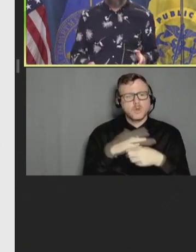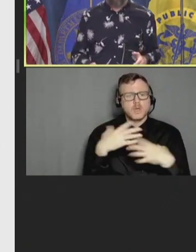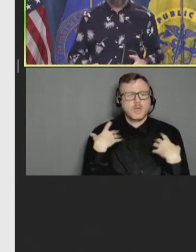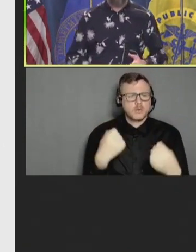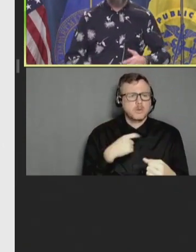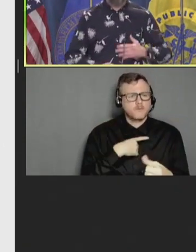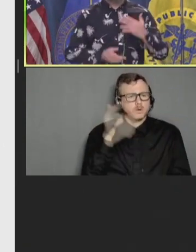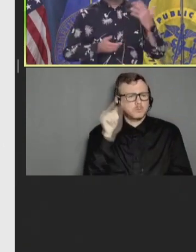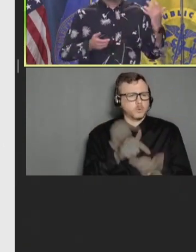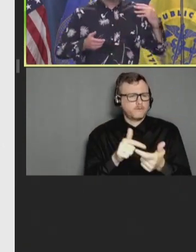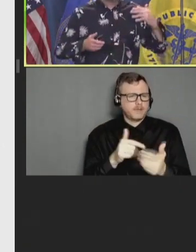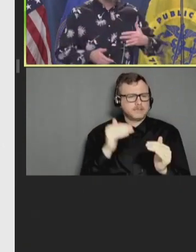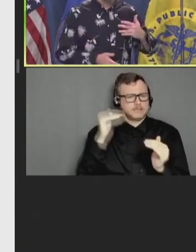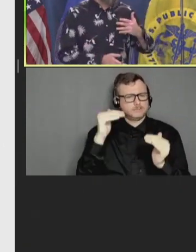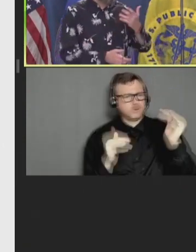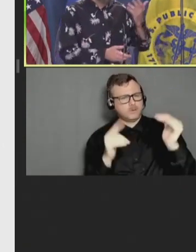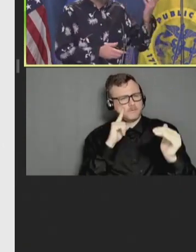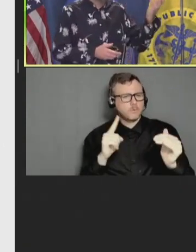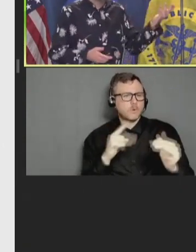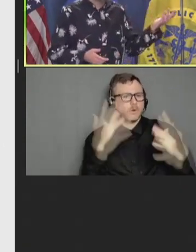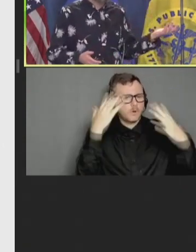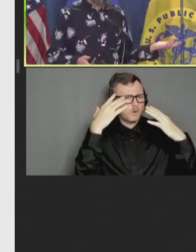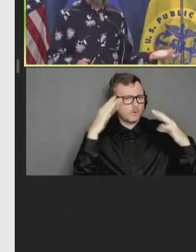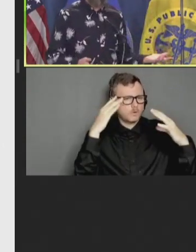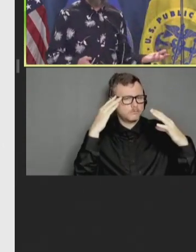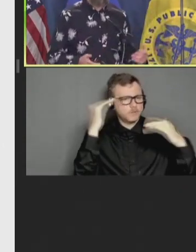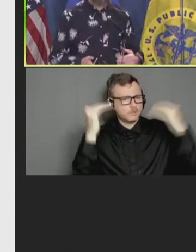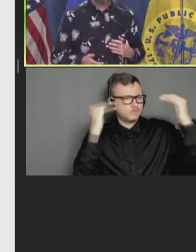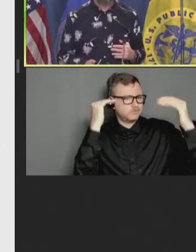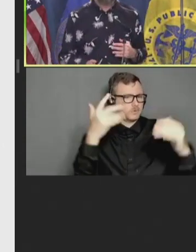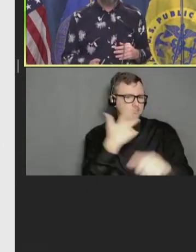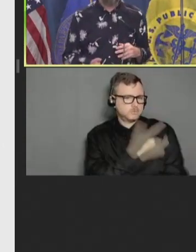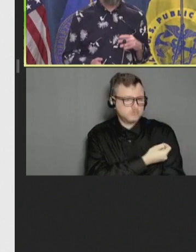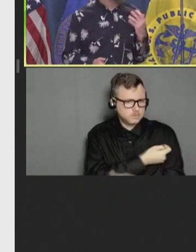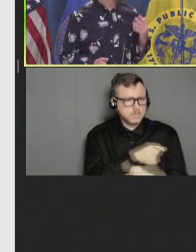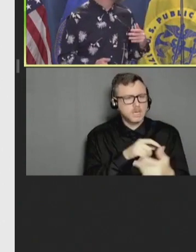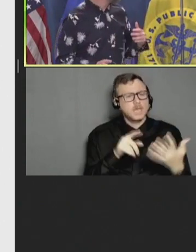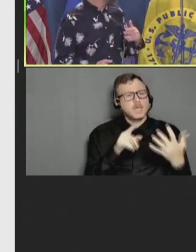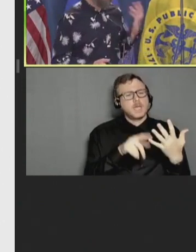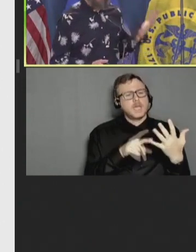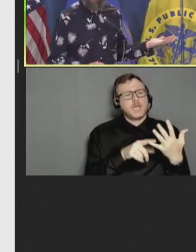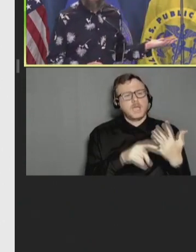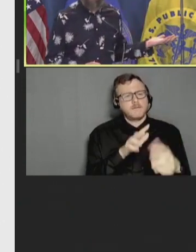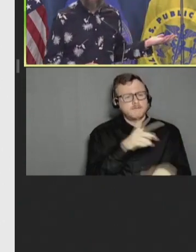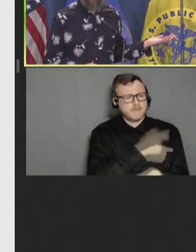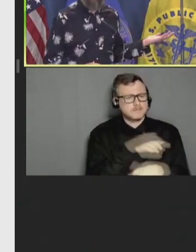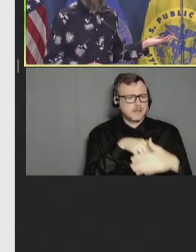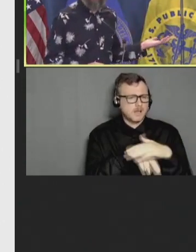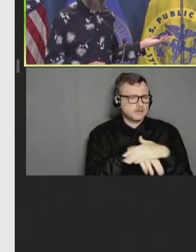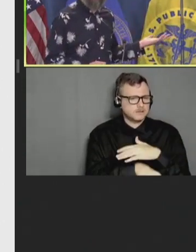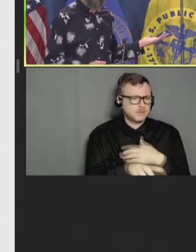So, there's a lot of things going on. And so, just some examples of some of the projects that